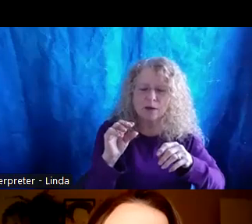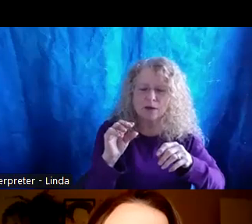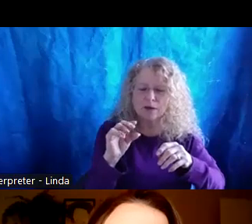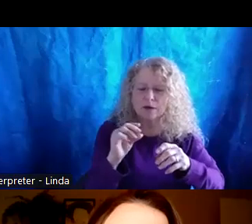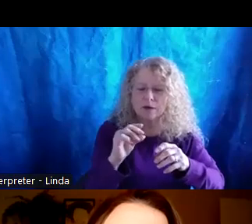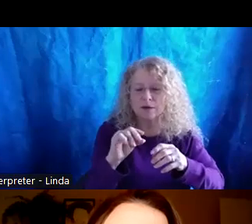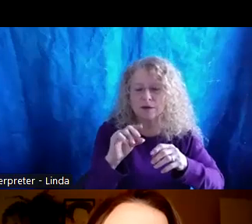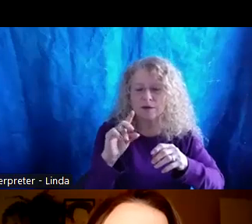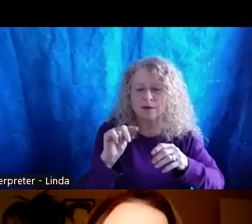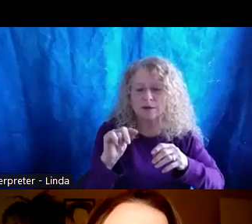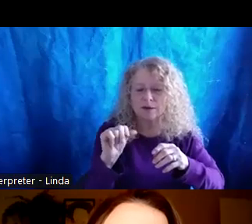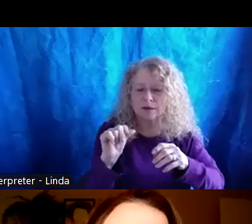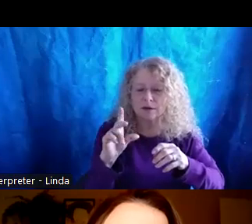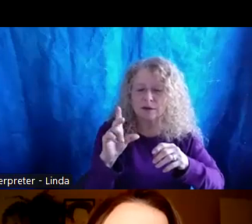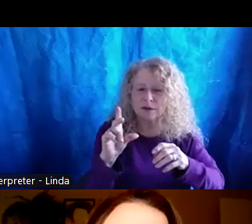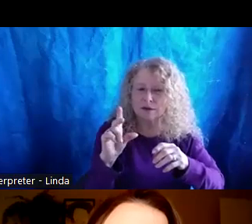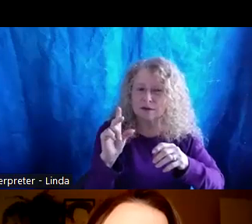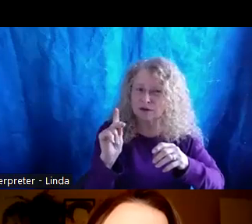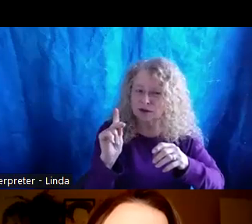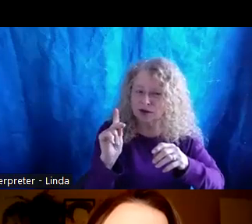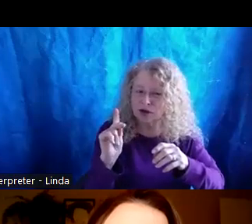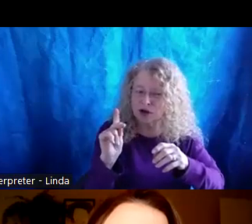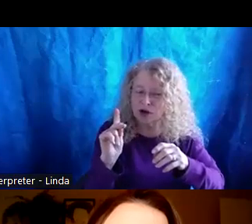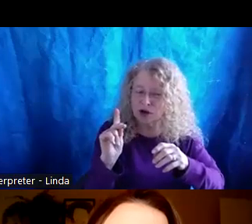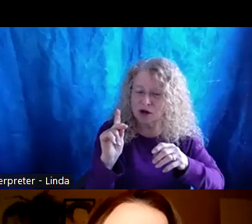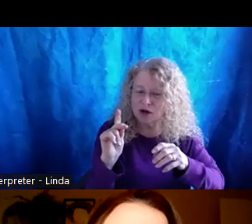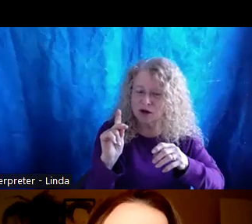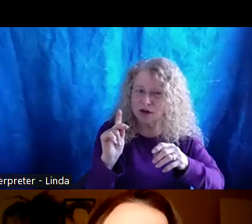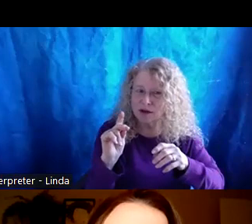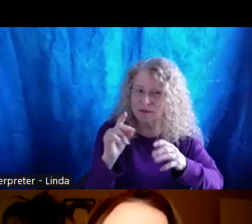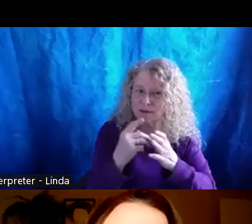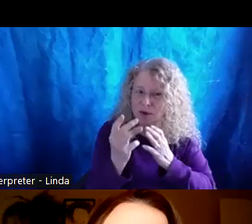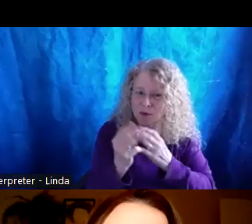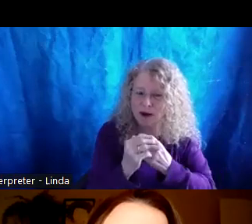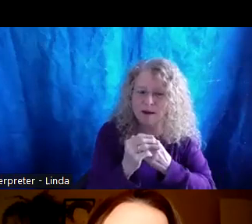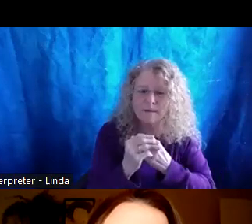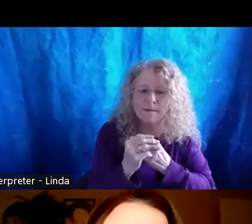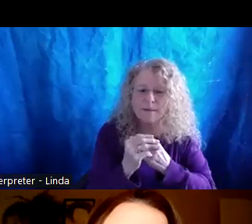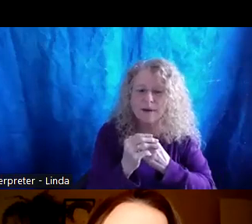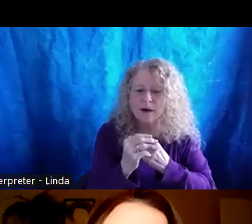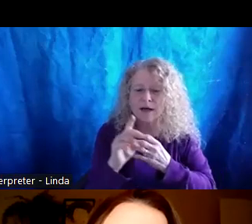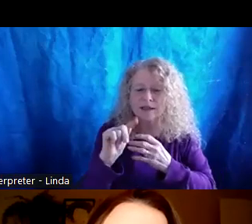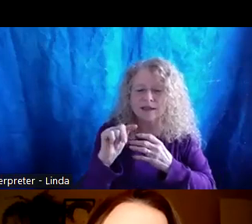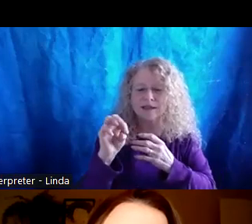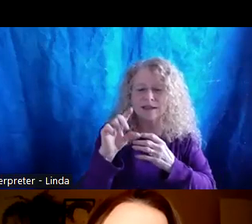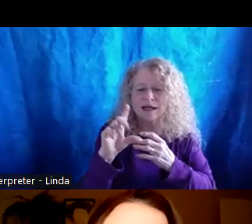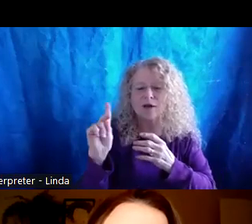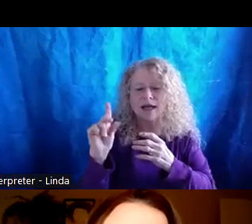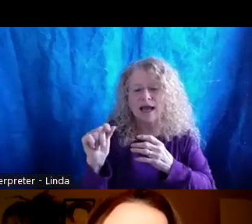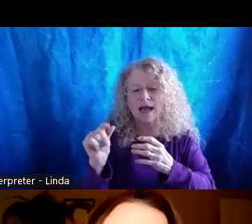YOU HAVE MORE TIME TO SPEAK LONGER BECAUSE WE ARE AHEAD OF SCHEDULE BUT THE FLOOR IS YOURS.